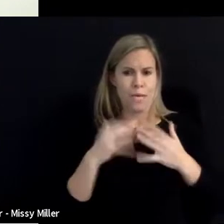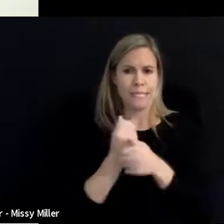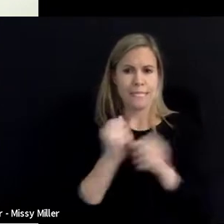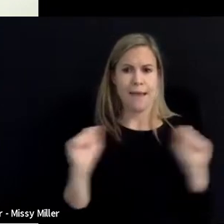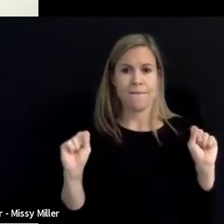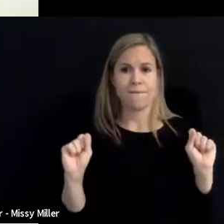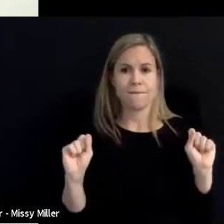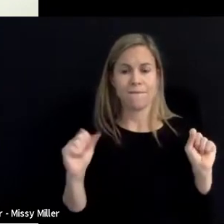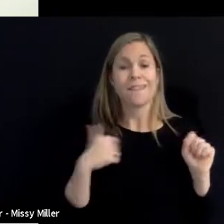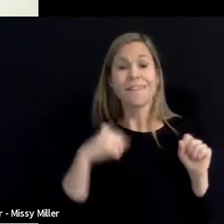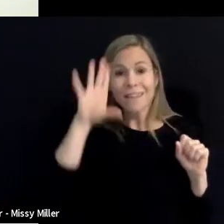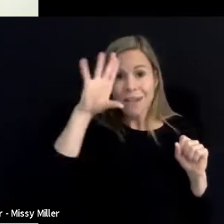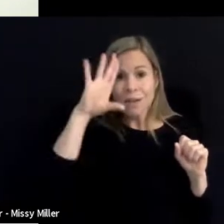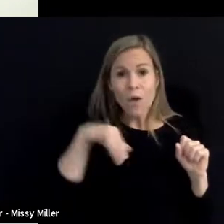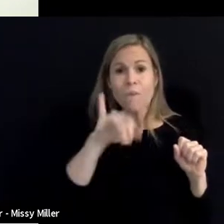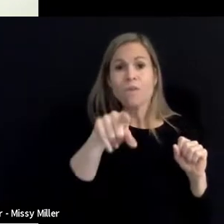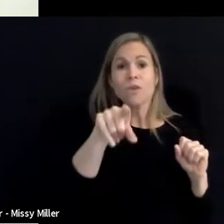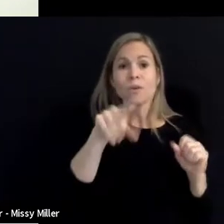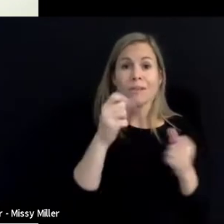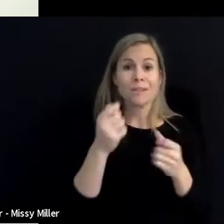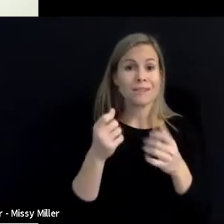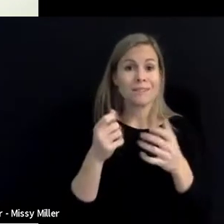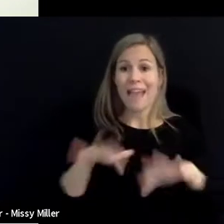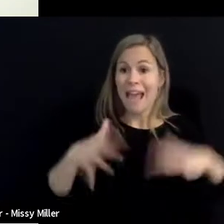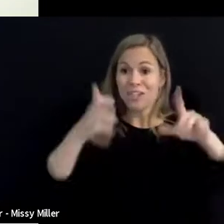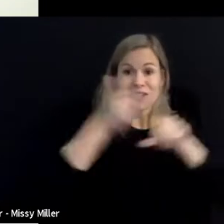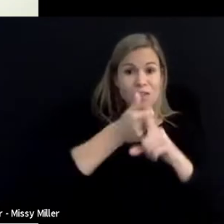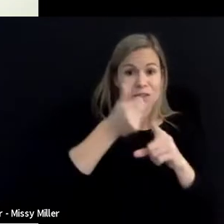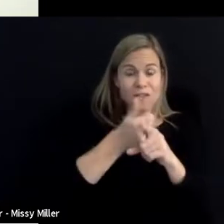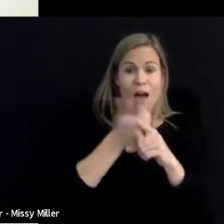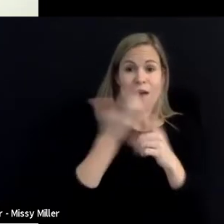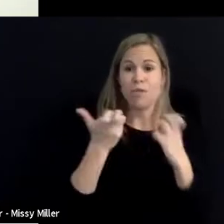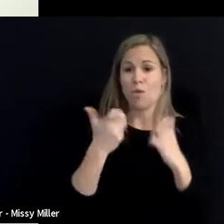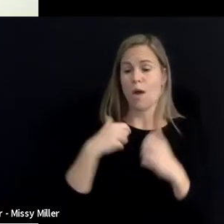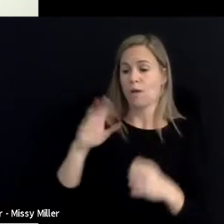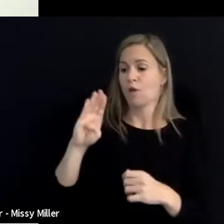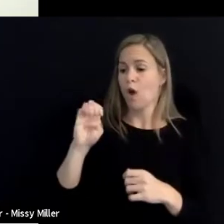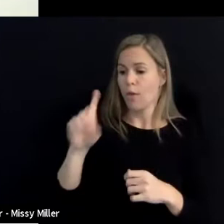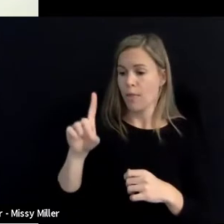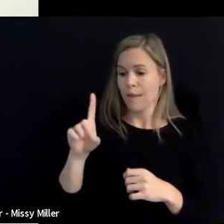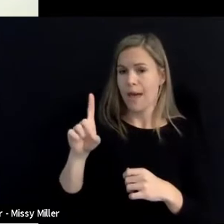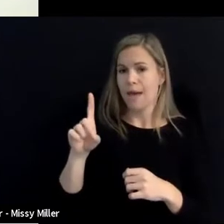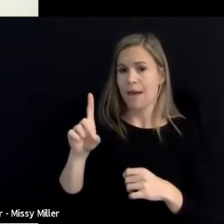that you went into your room, curled up on your side and sucked your thumb.